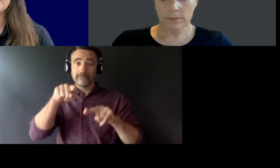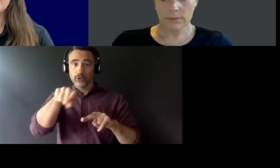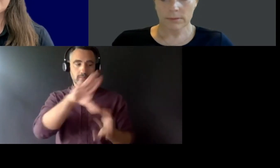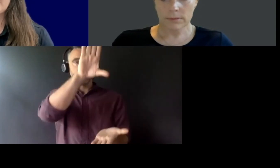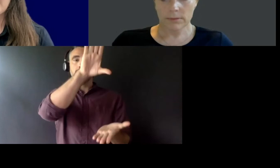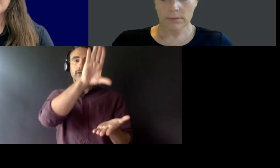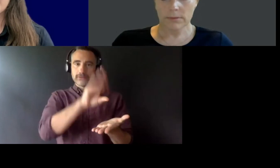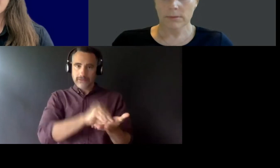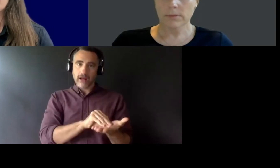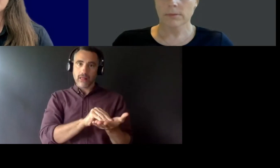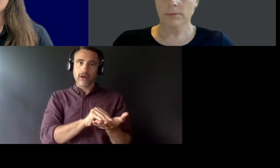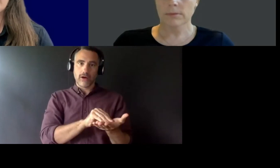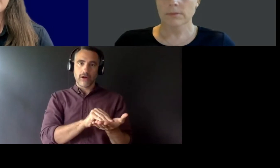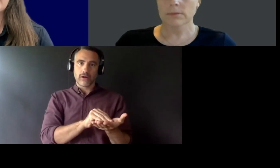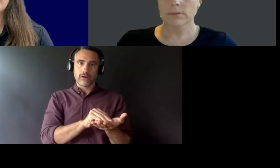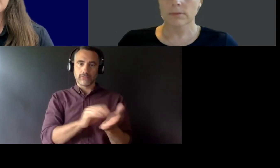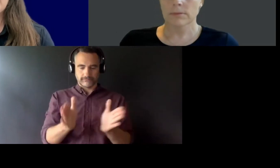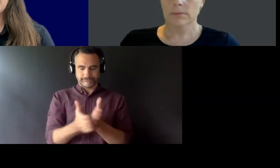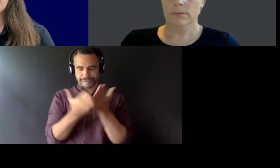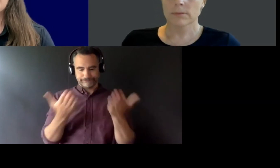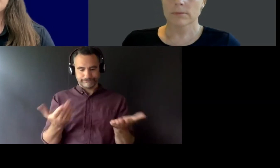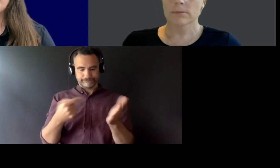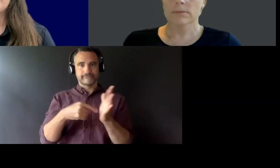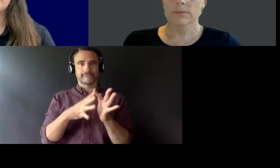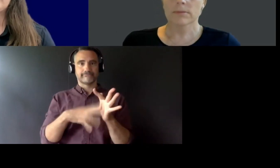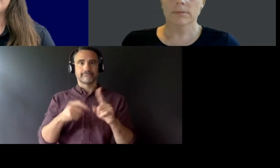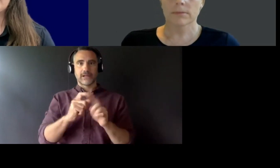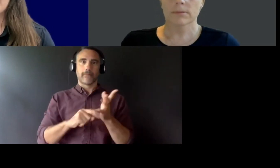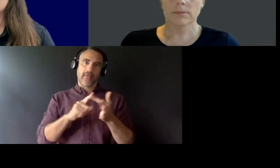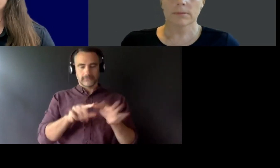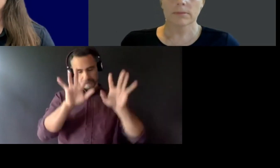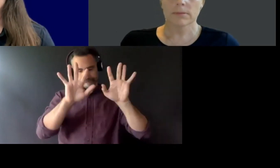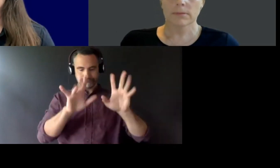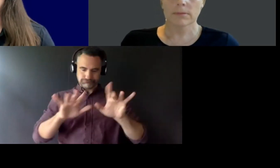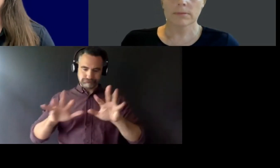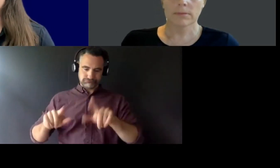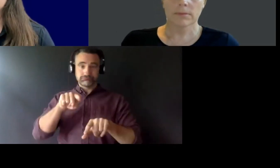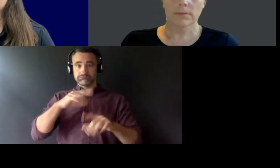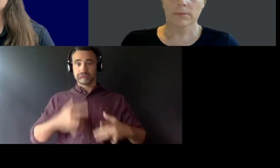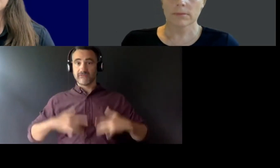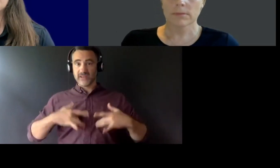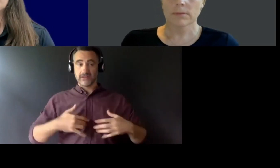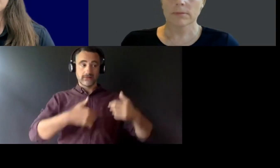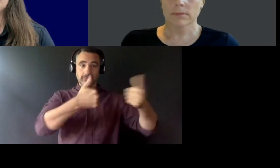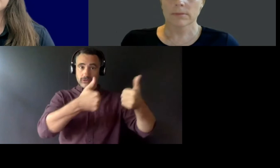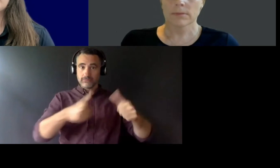feedback about the template, there's a link there that takes you through to a form that